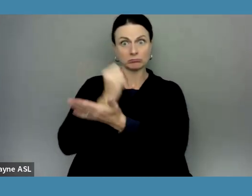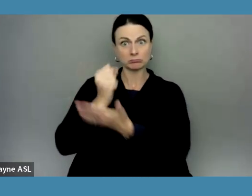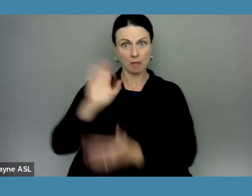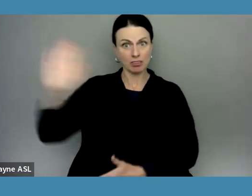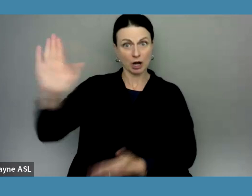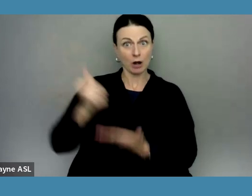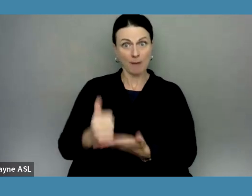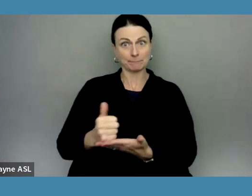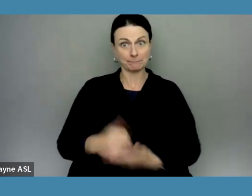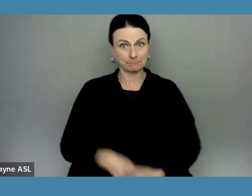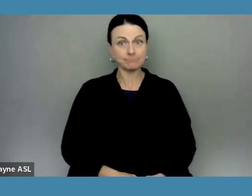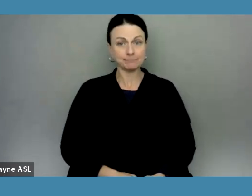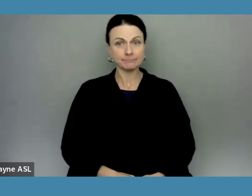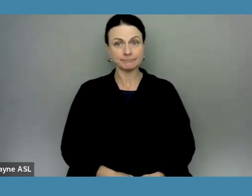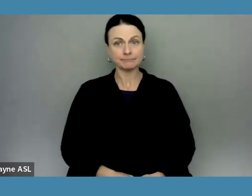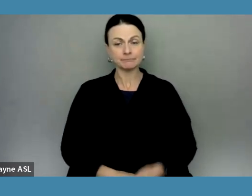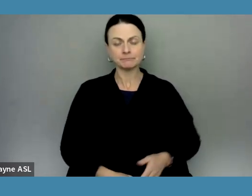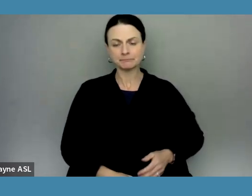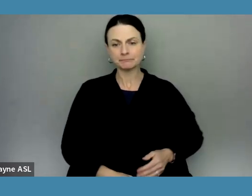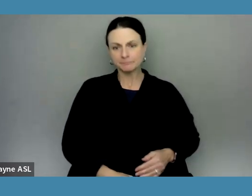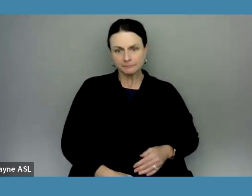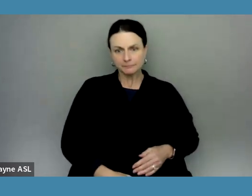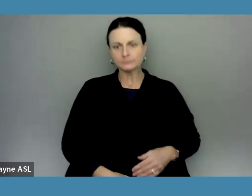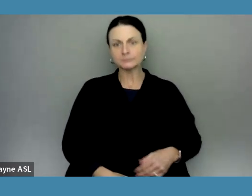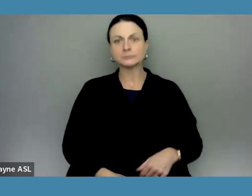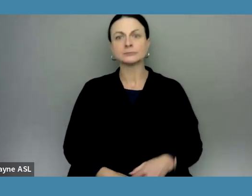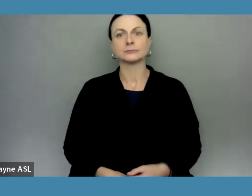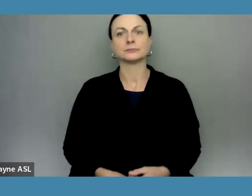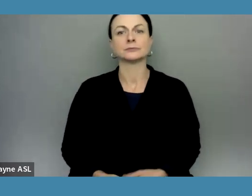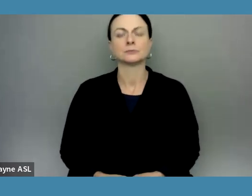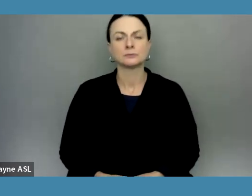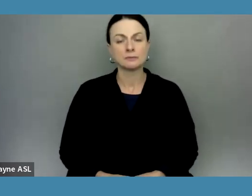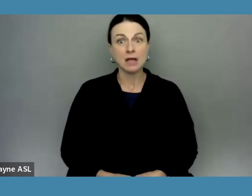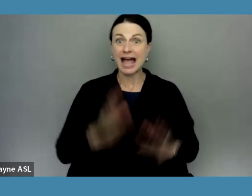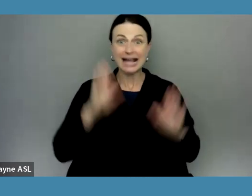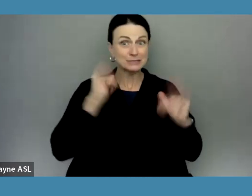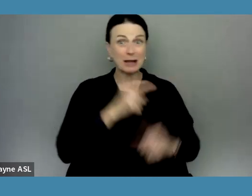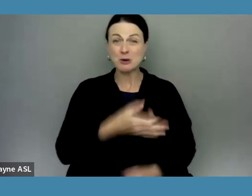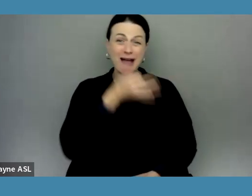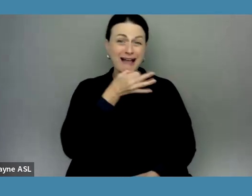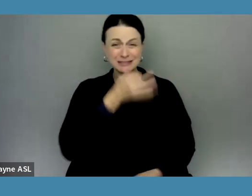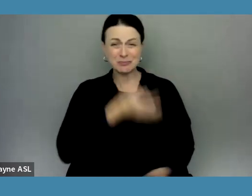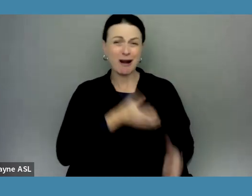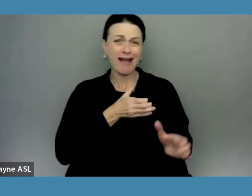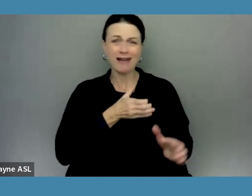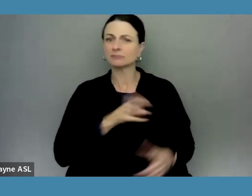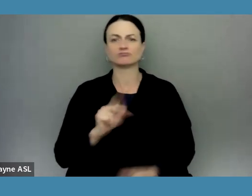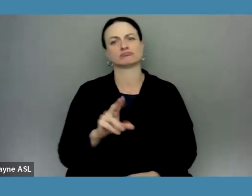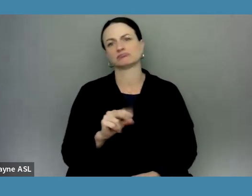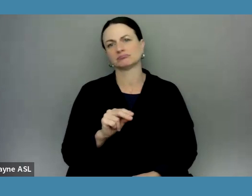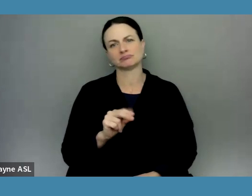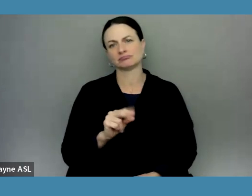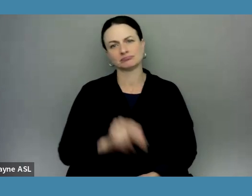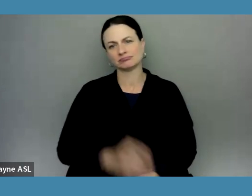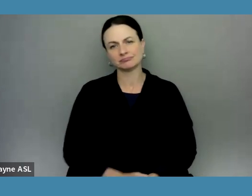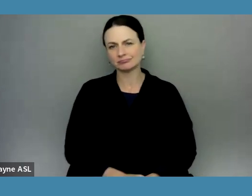because they don't expect you to be experts. It's okay to ask for a break